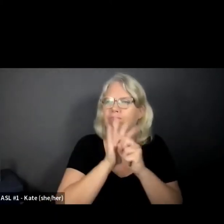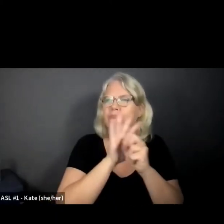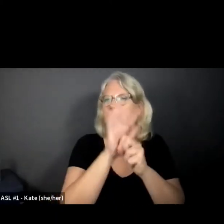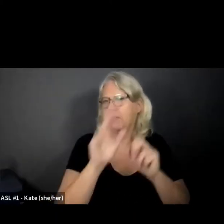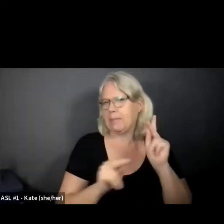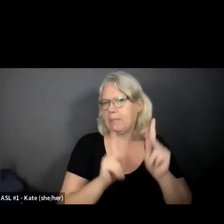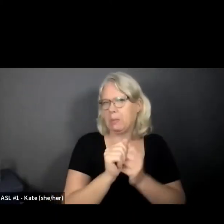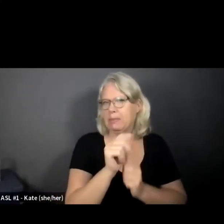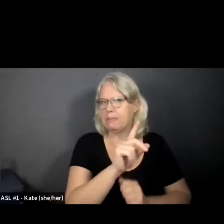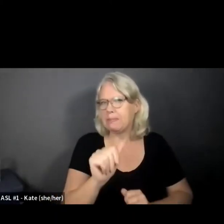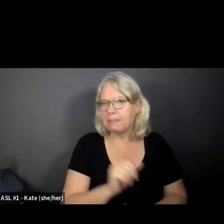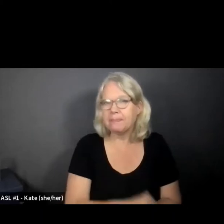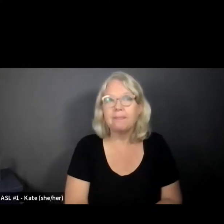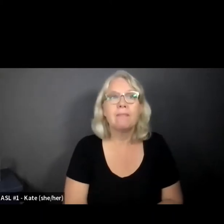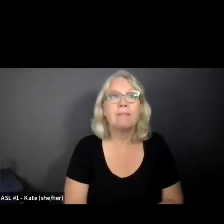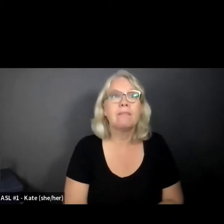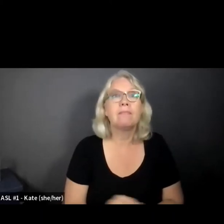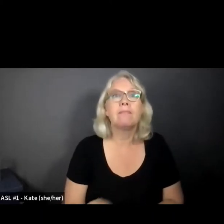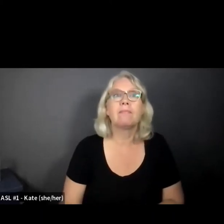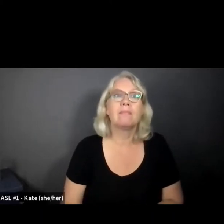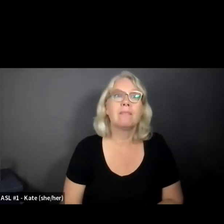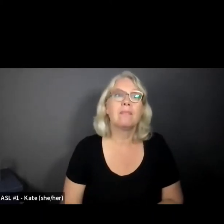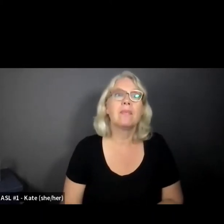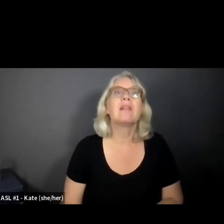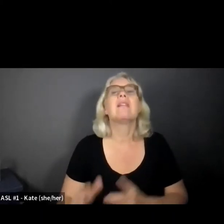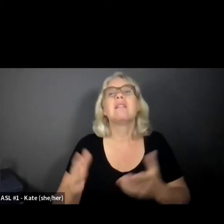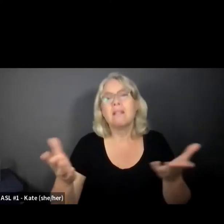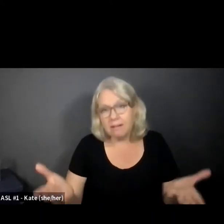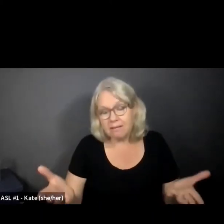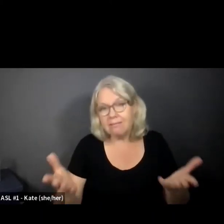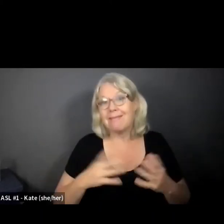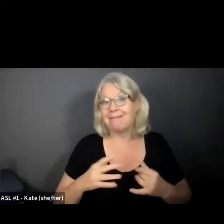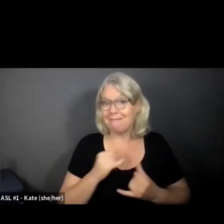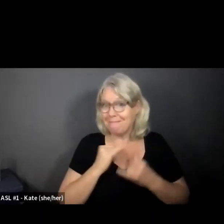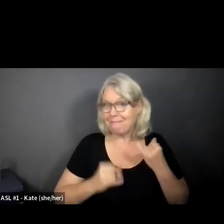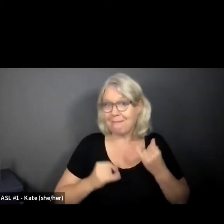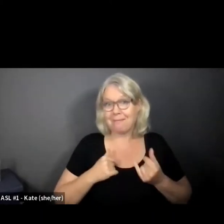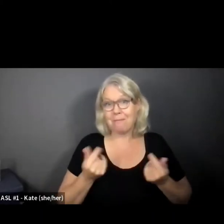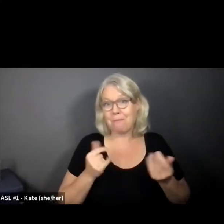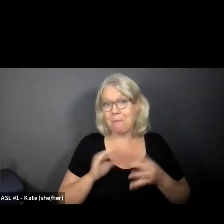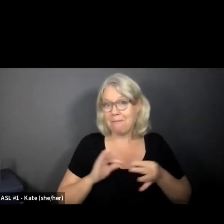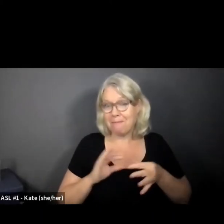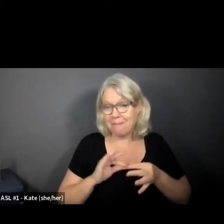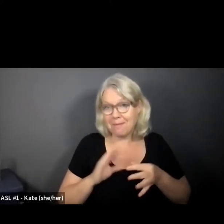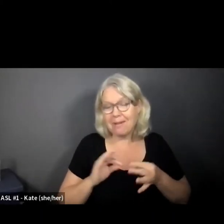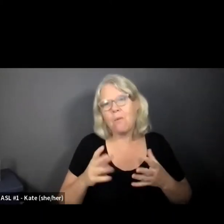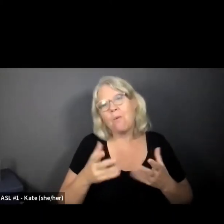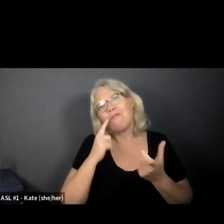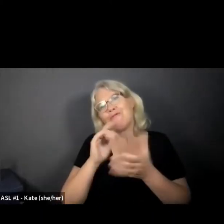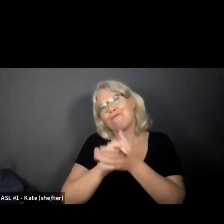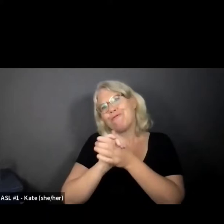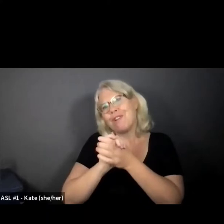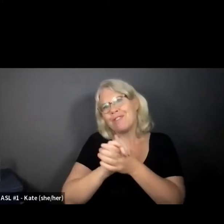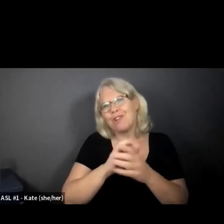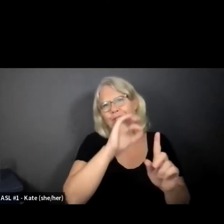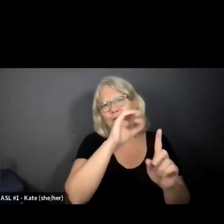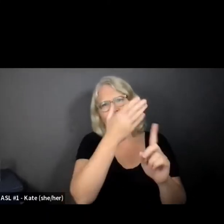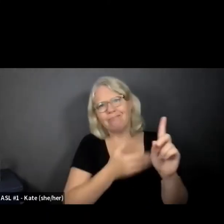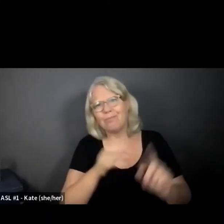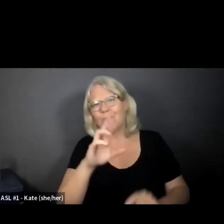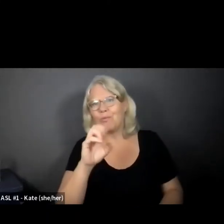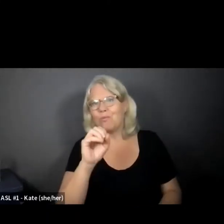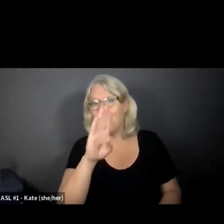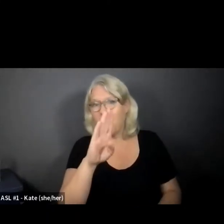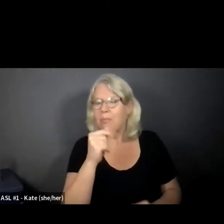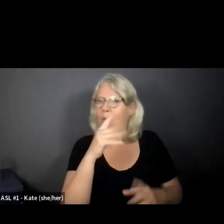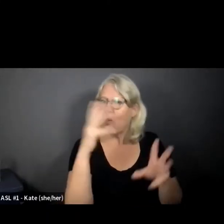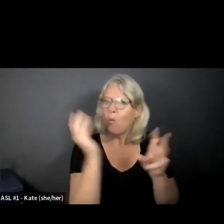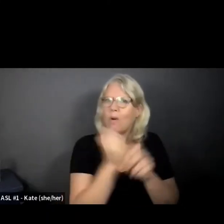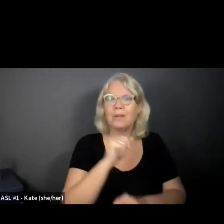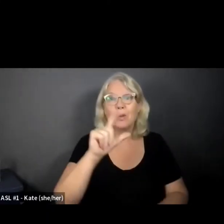LASTLY, ENA MENTIONED IT'S MY GREAT PLEASURE TO CONGRATULATE ROB ON WINNING THE 2022 LAW